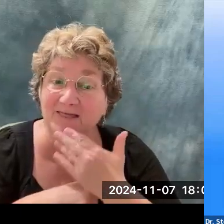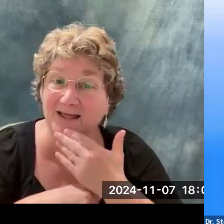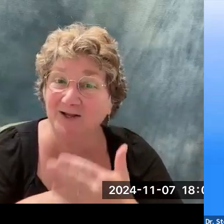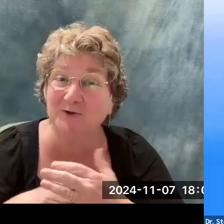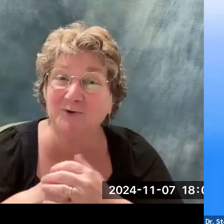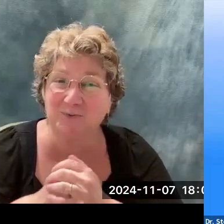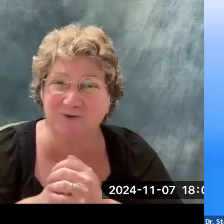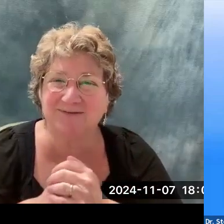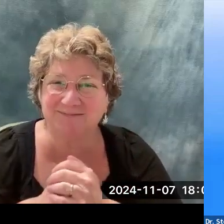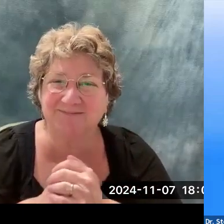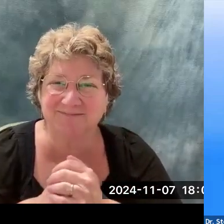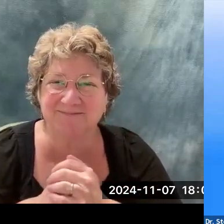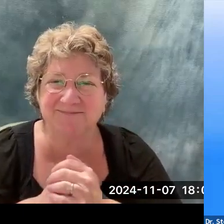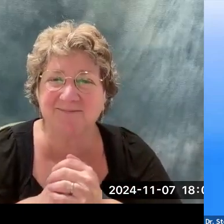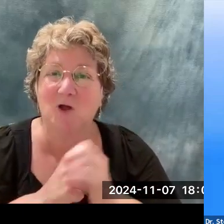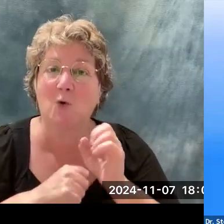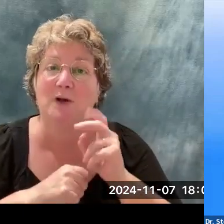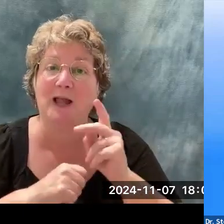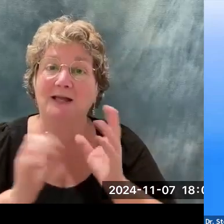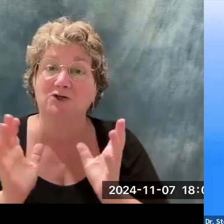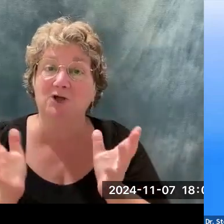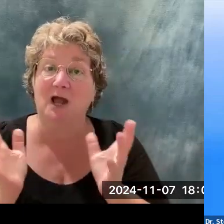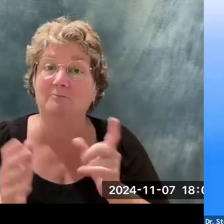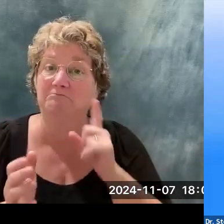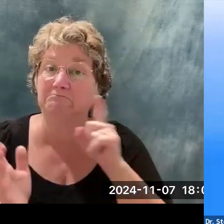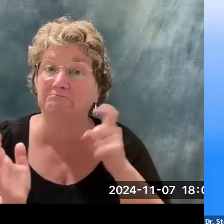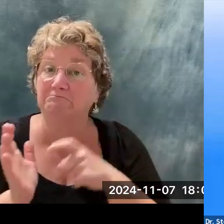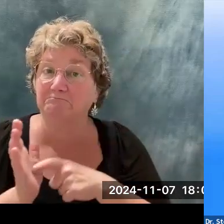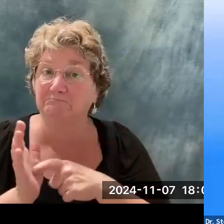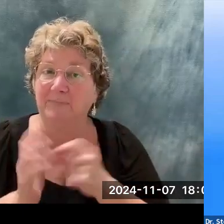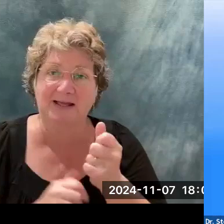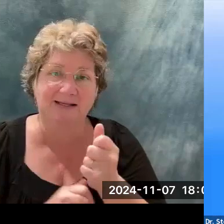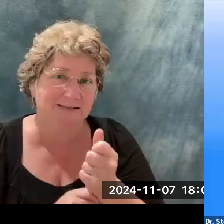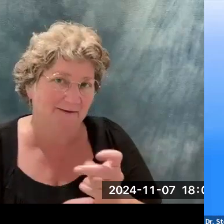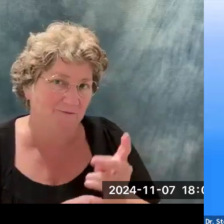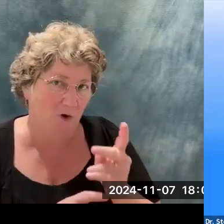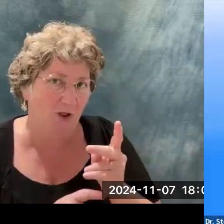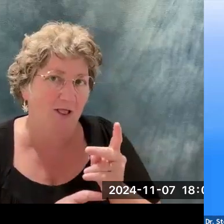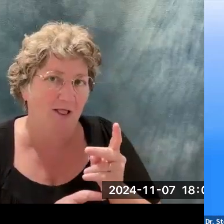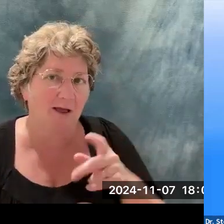see that there are several PDFs shared there.